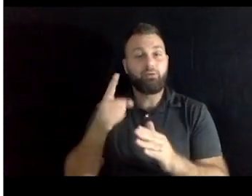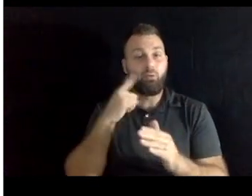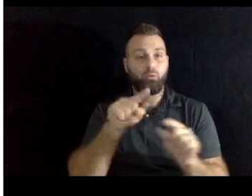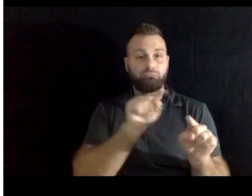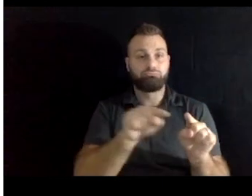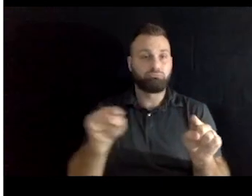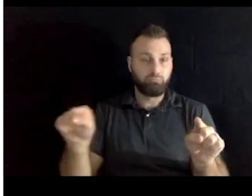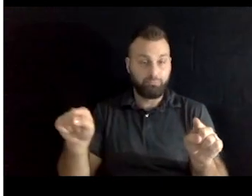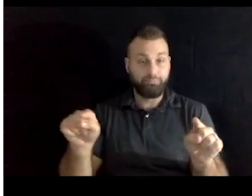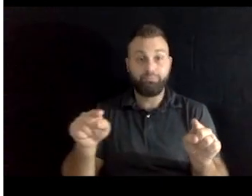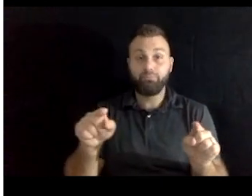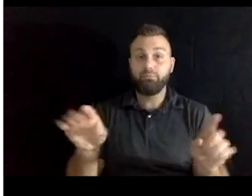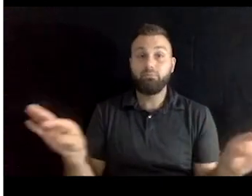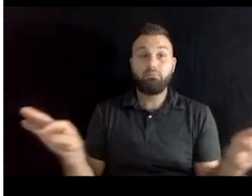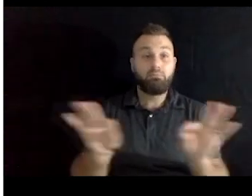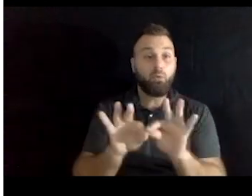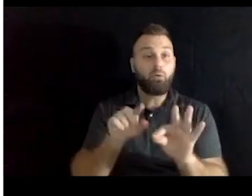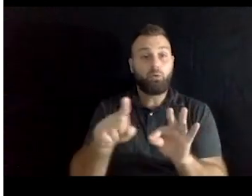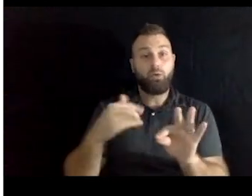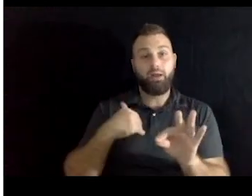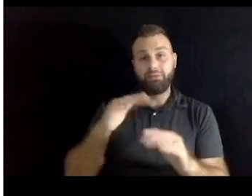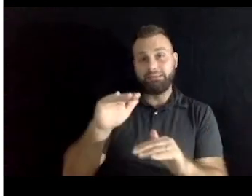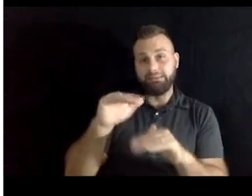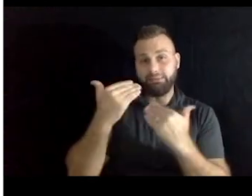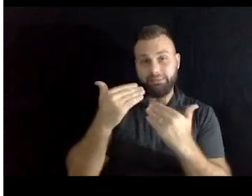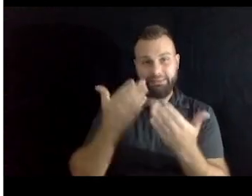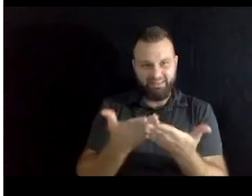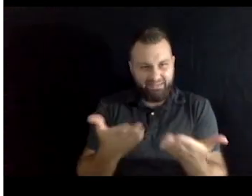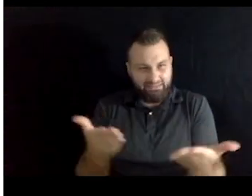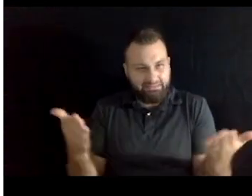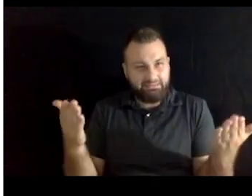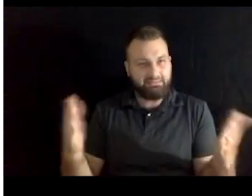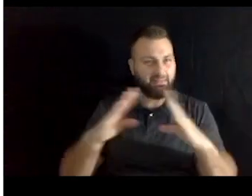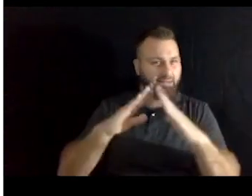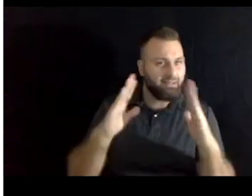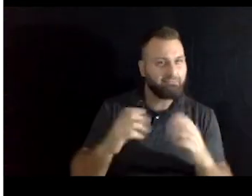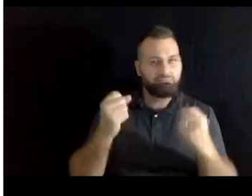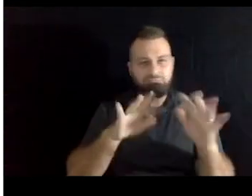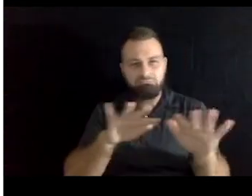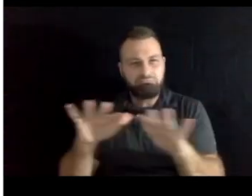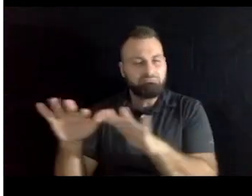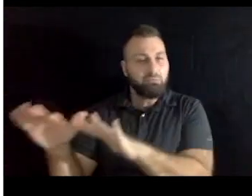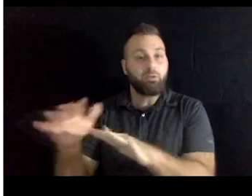You must have limited income and assets to receive benefits from this program.